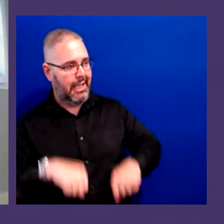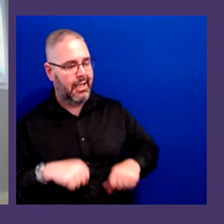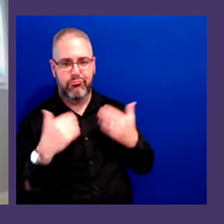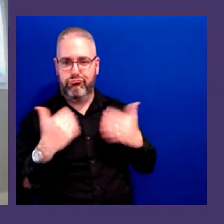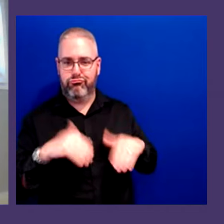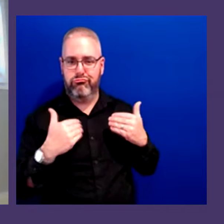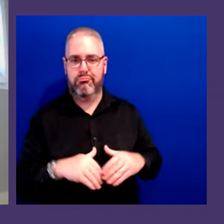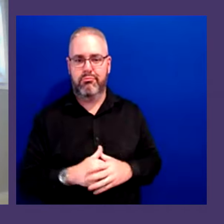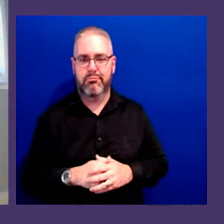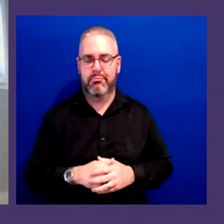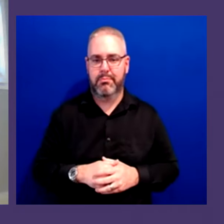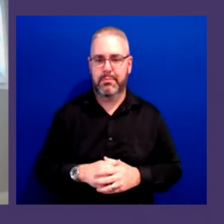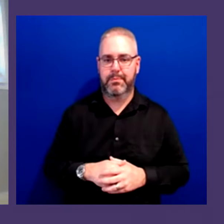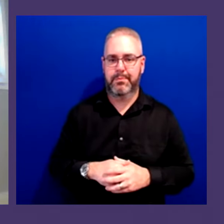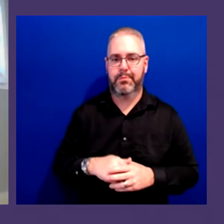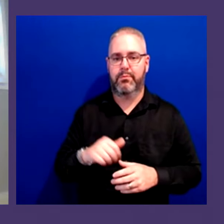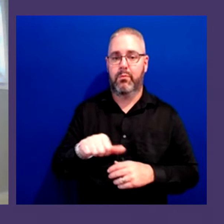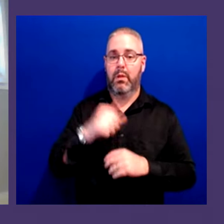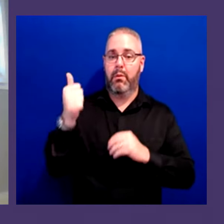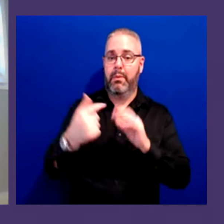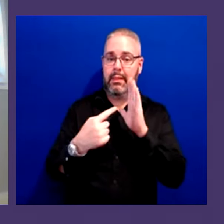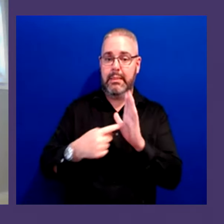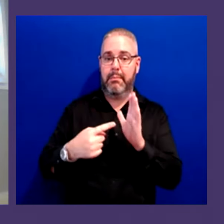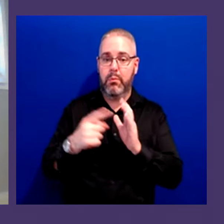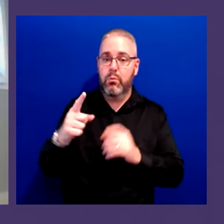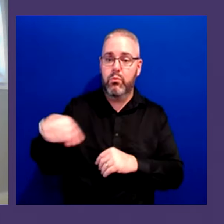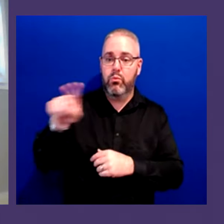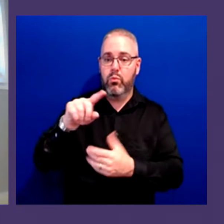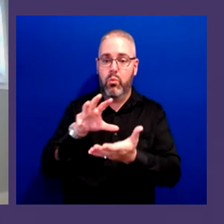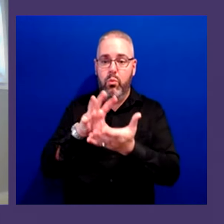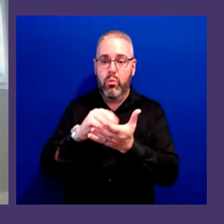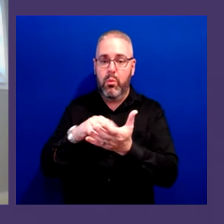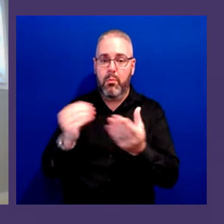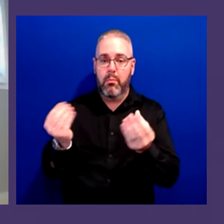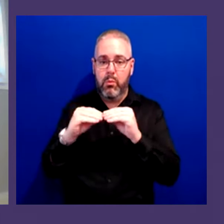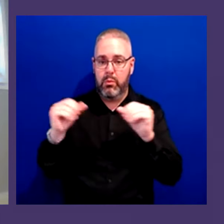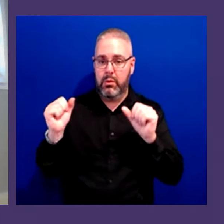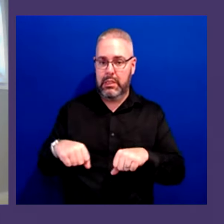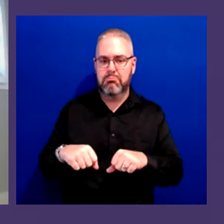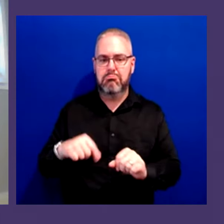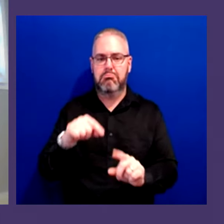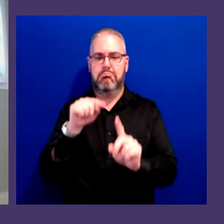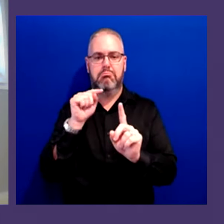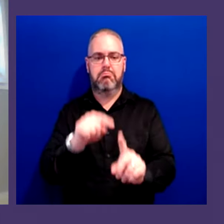call to your attention that you can learn more about, it is a disability-led example within